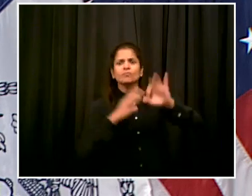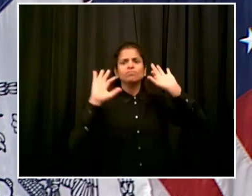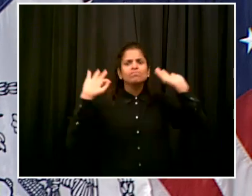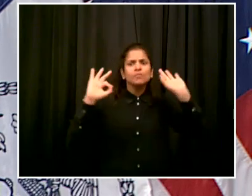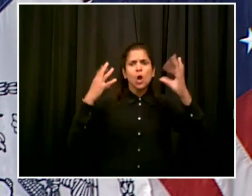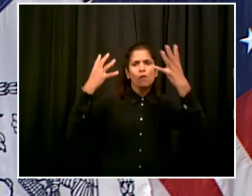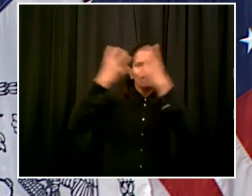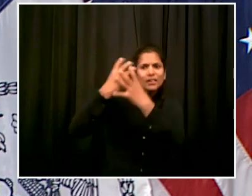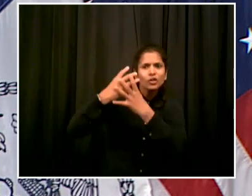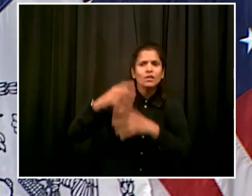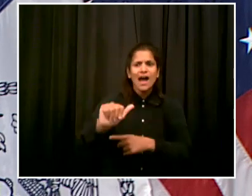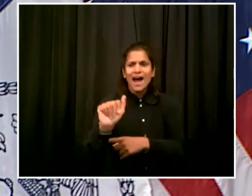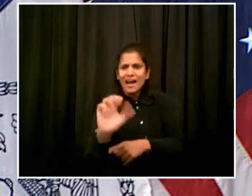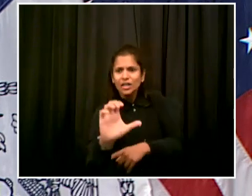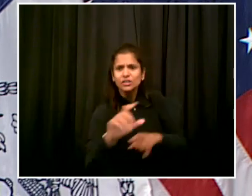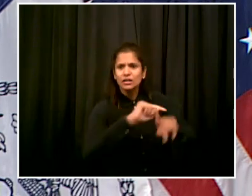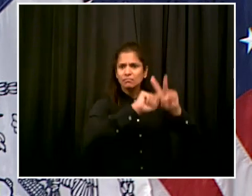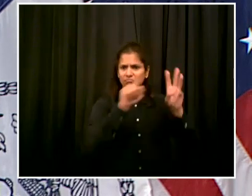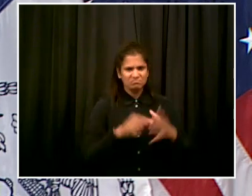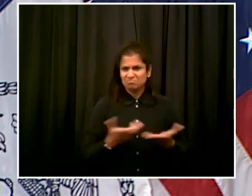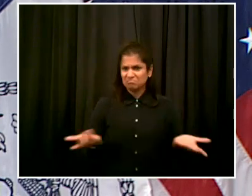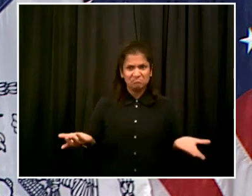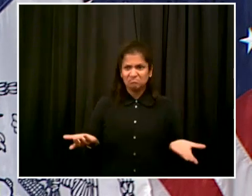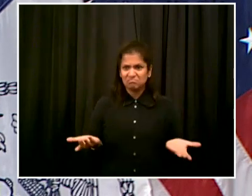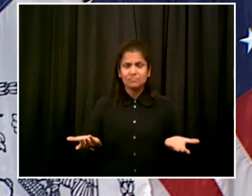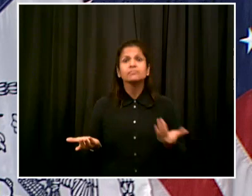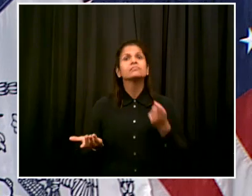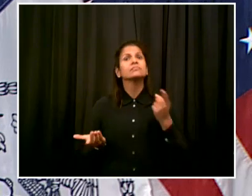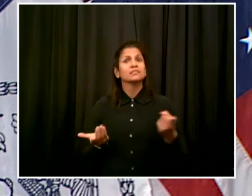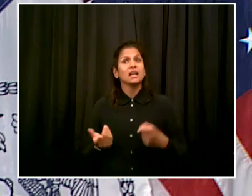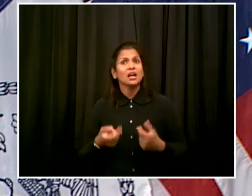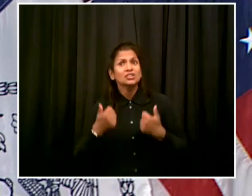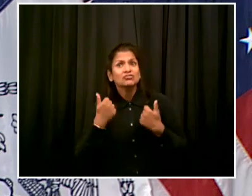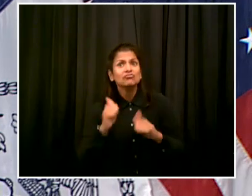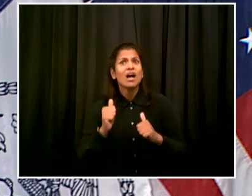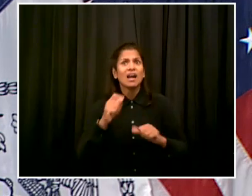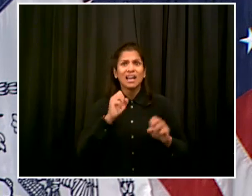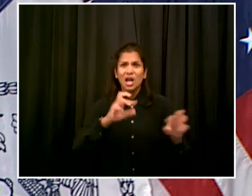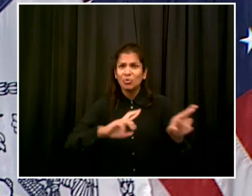AND REPAIRS HAVE NOT BEEN DONE SINCE THEN. IN THE FINAL WEEKS OF